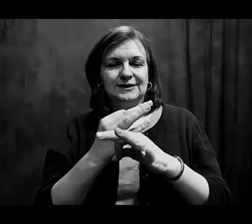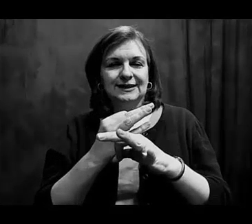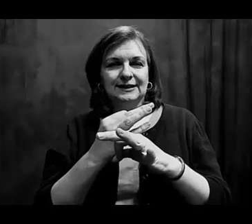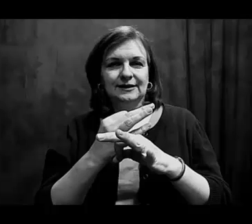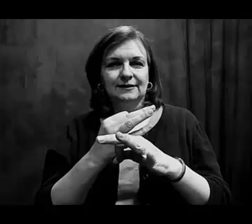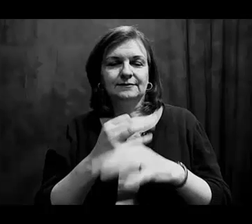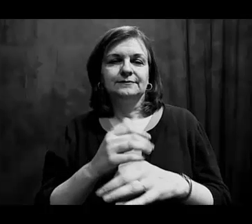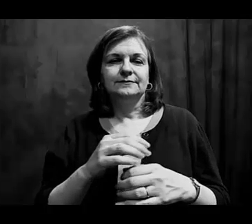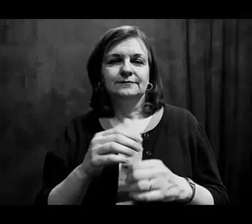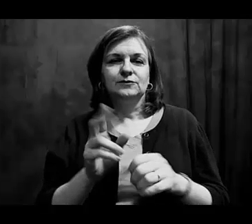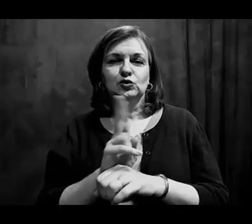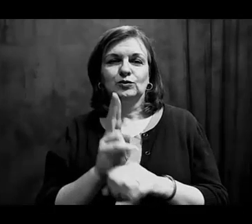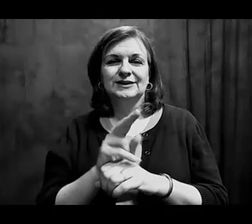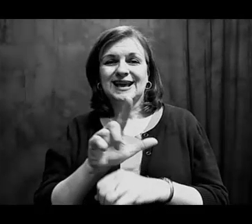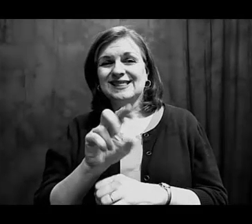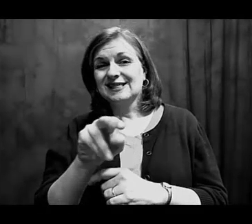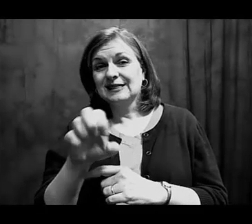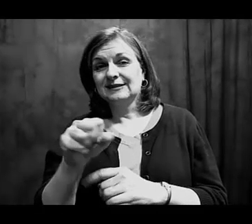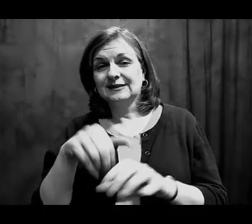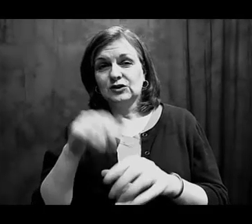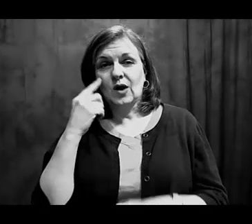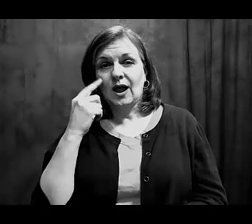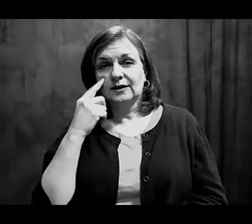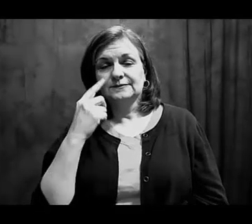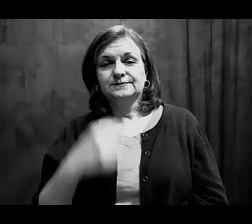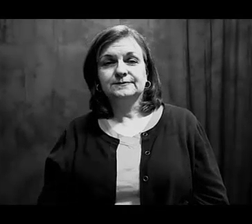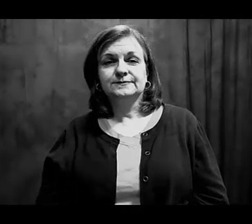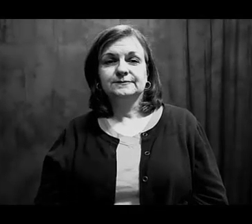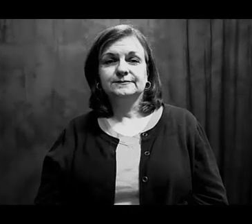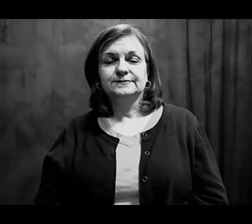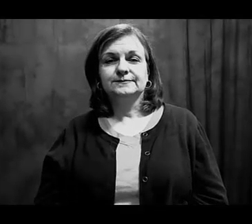the lens of our eye